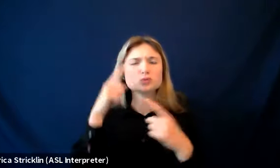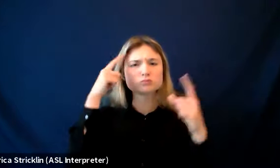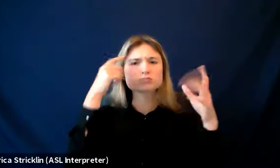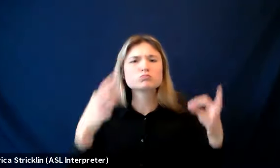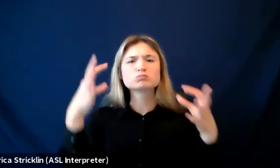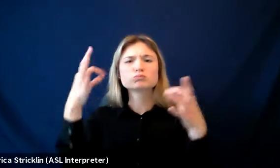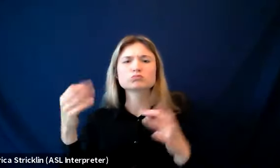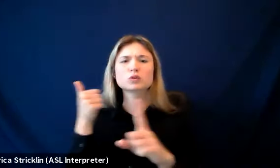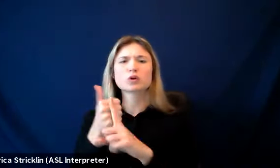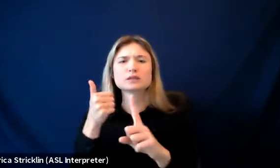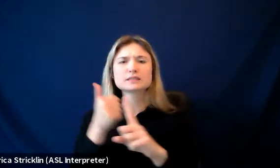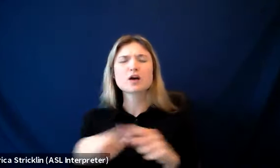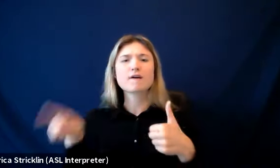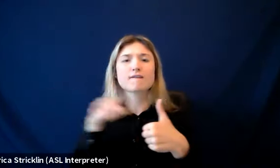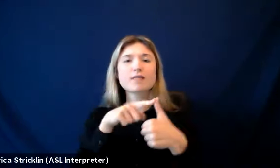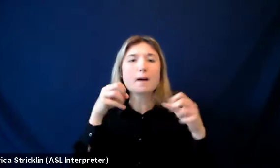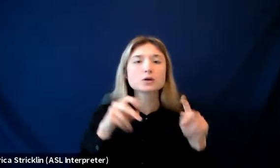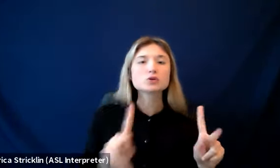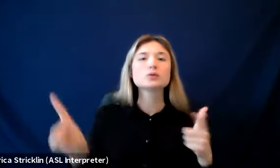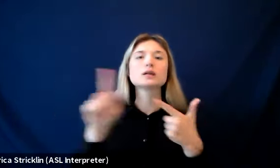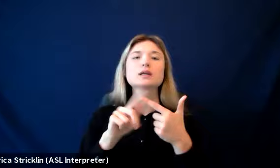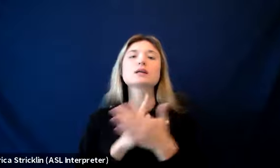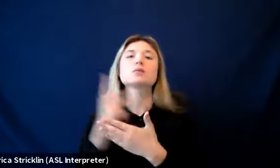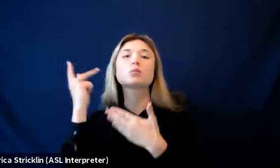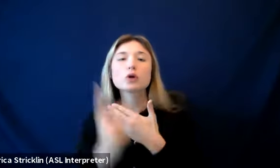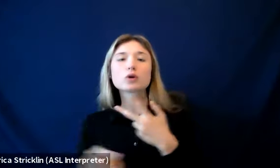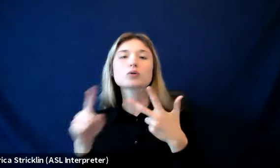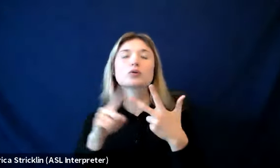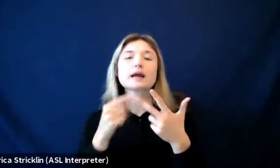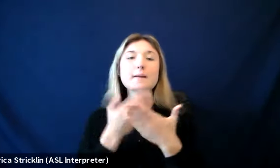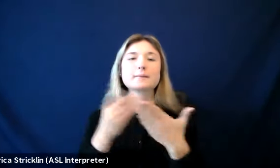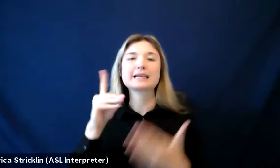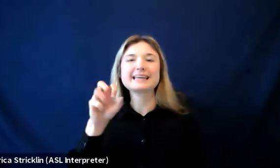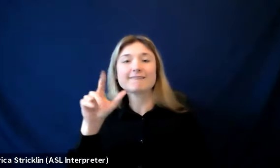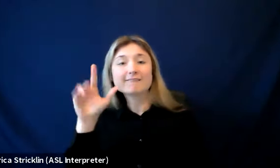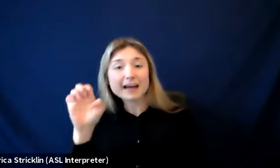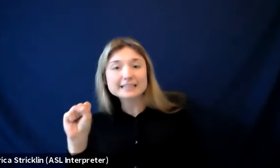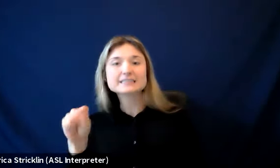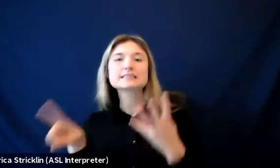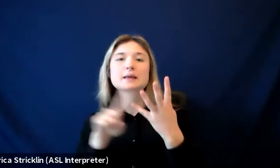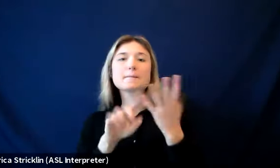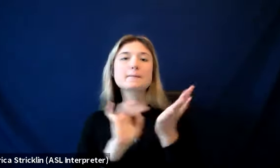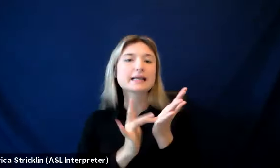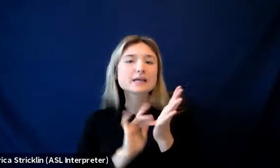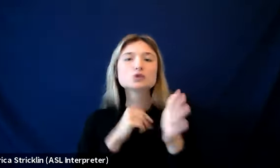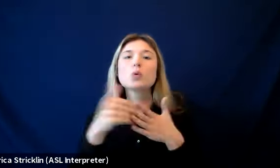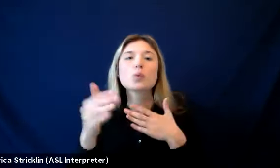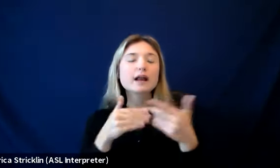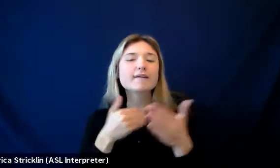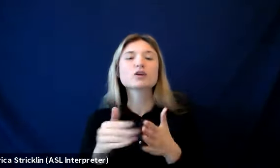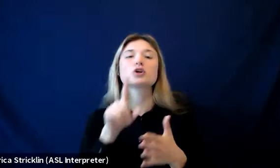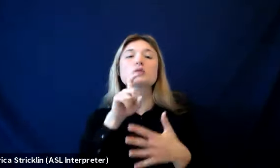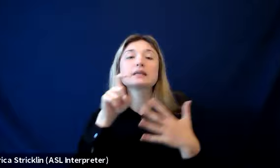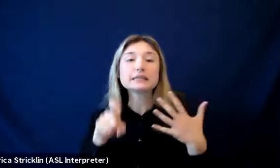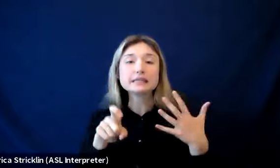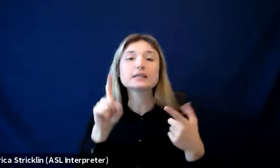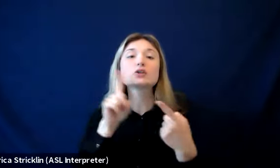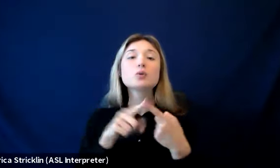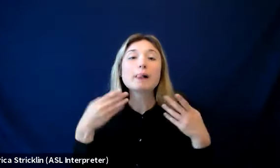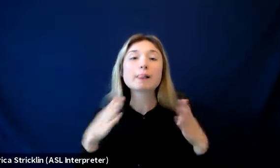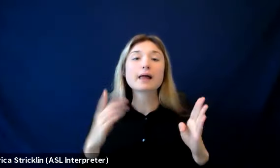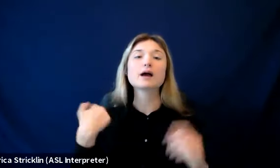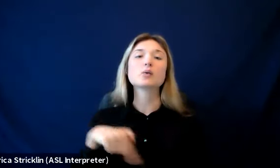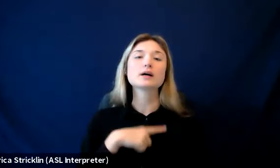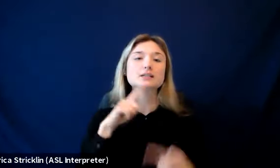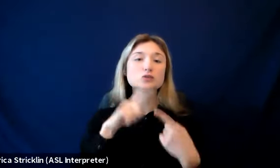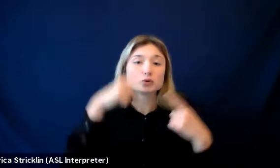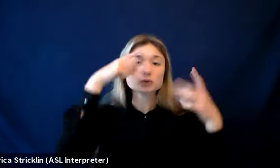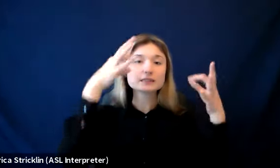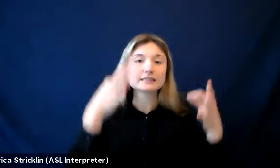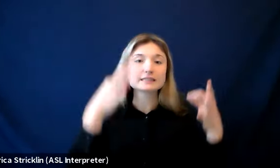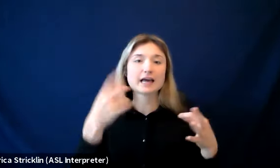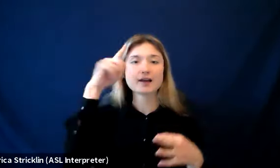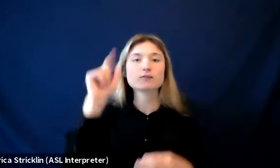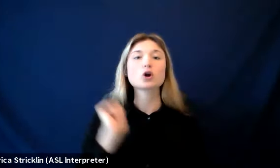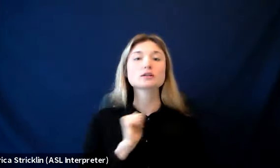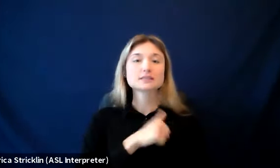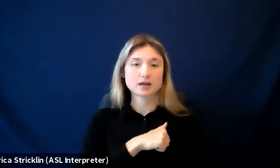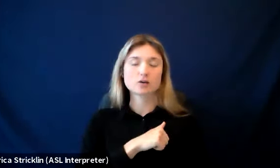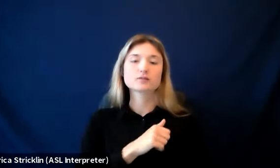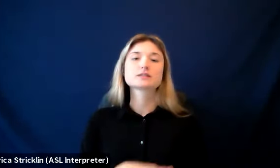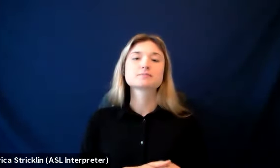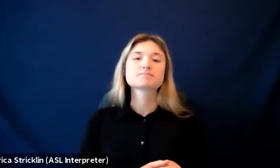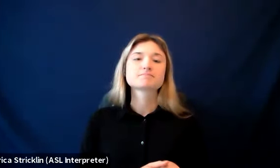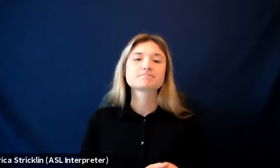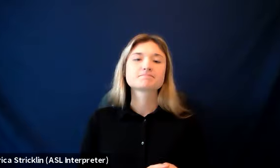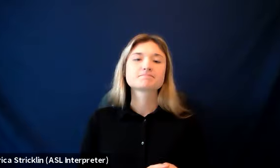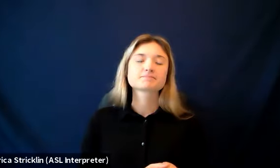The the opportunities are programmed the devices, the medications whatever it takes, that allow us to be able to make those choices for ourselves.